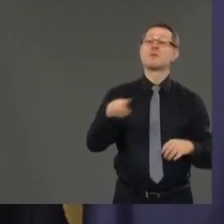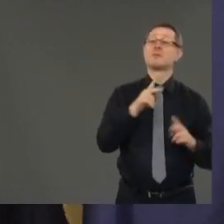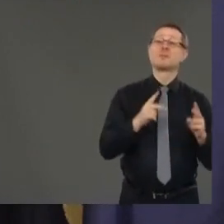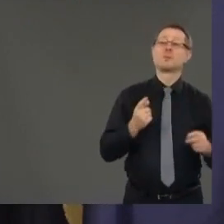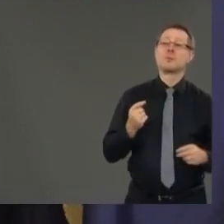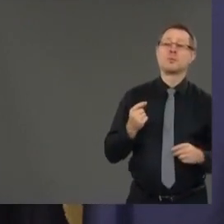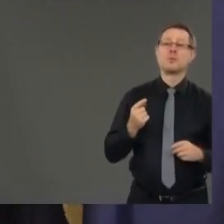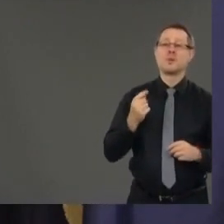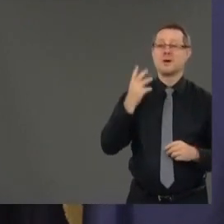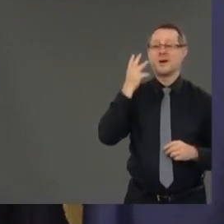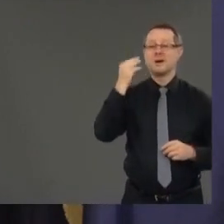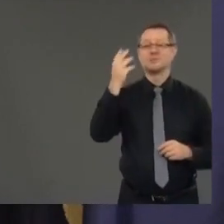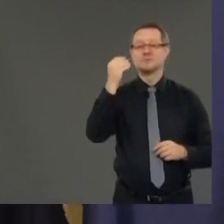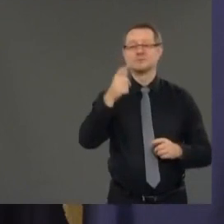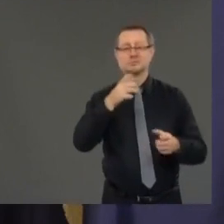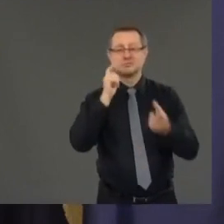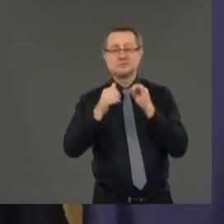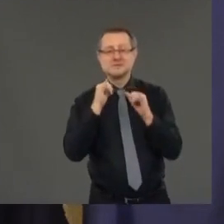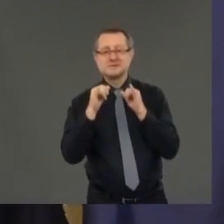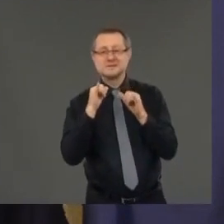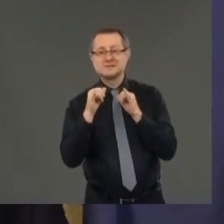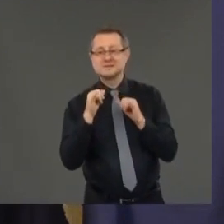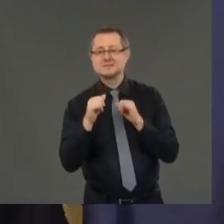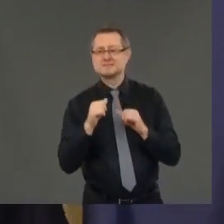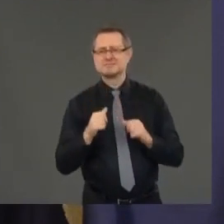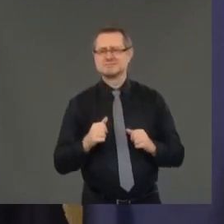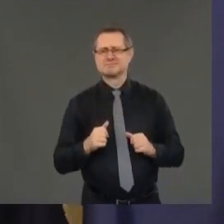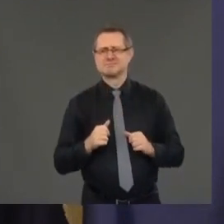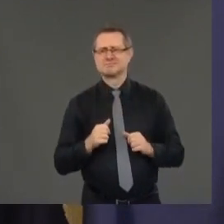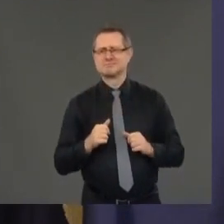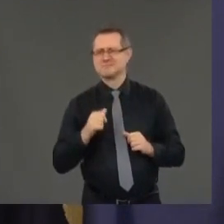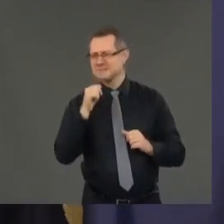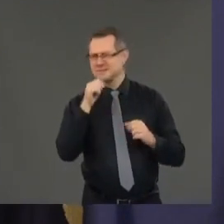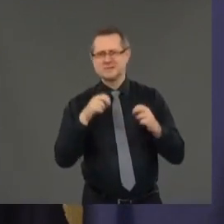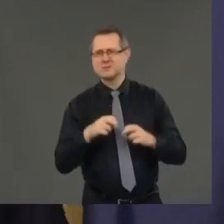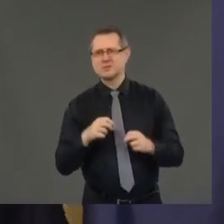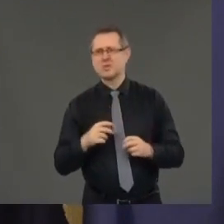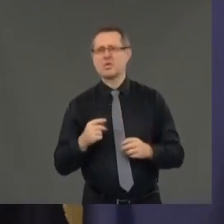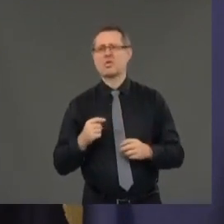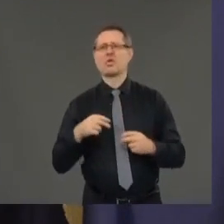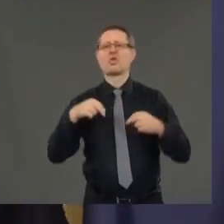PEOPLE AT THE TABLE. AND THE OTHER TABLES ARE SOCIAL